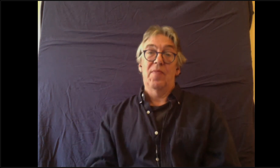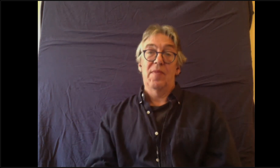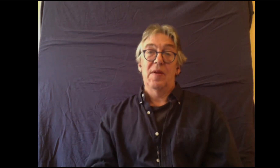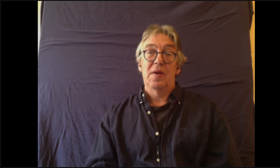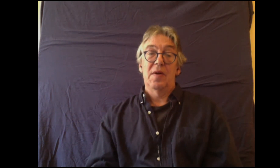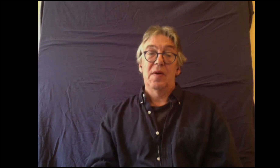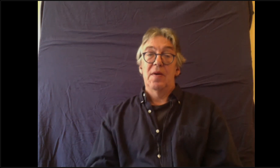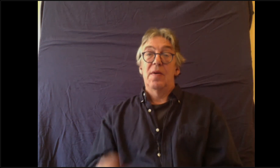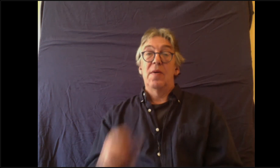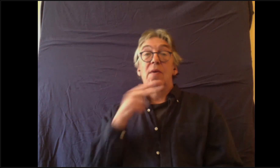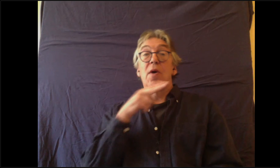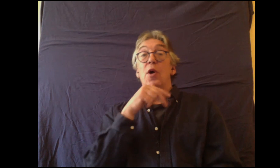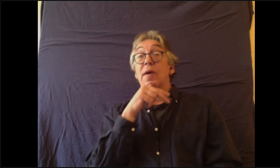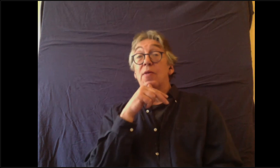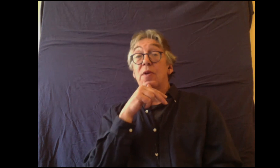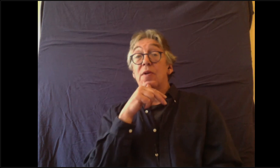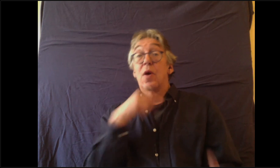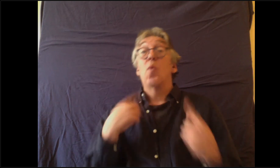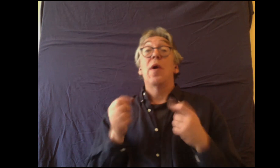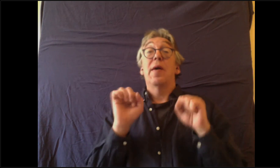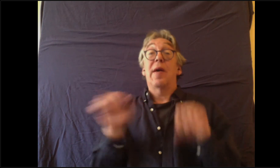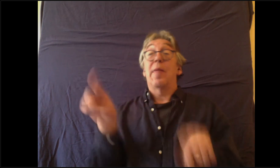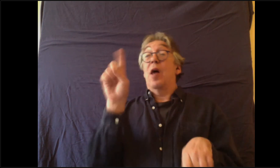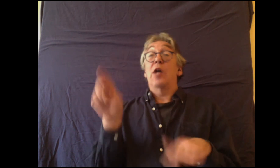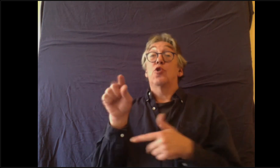We could ask Grace some questions via email